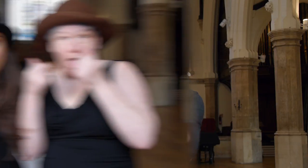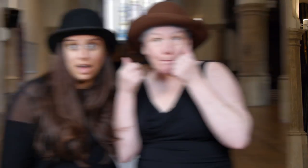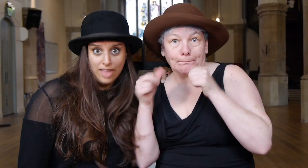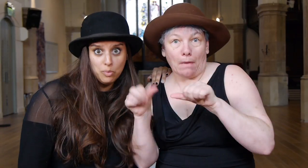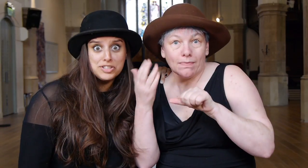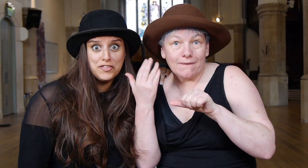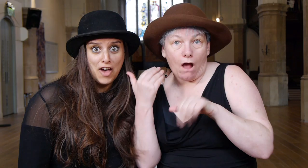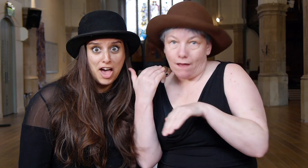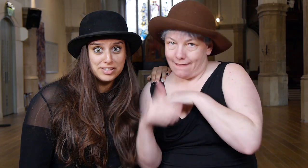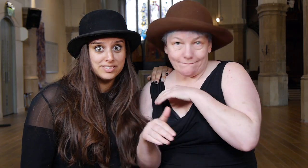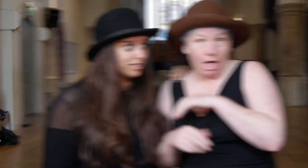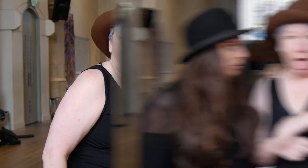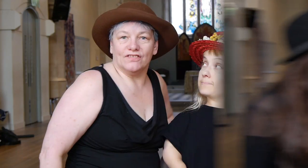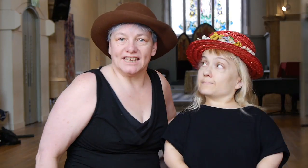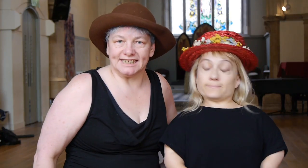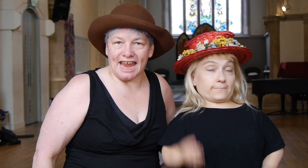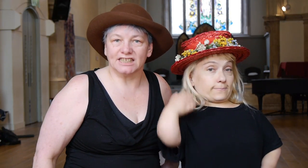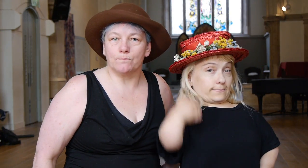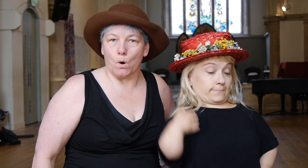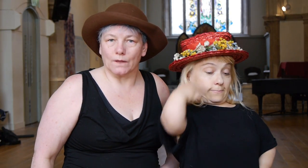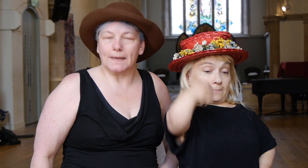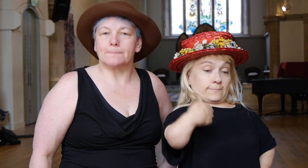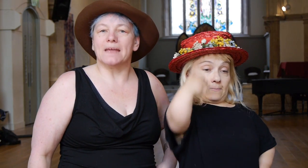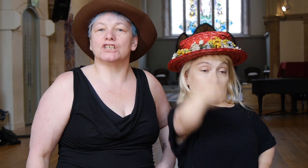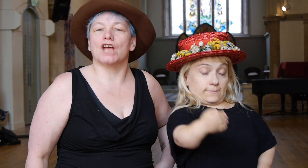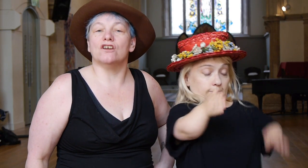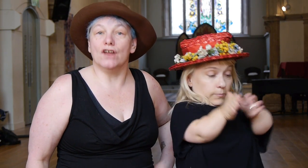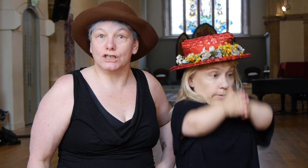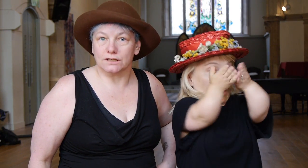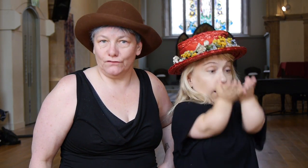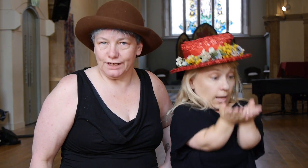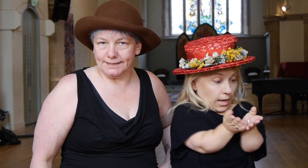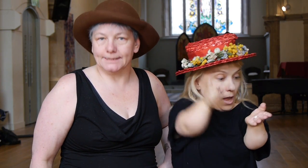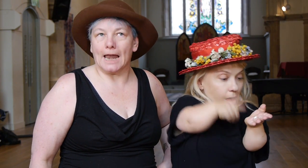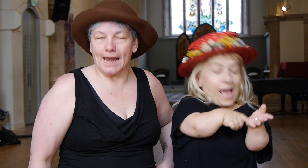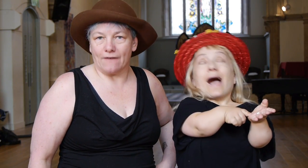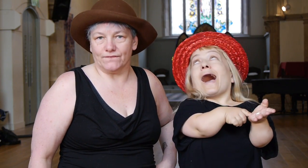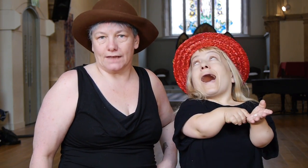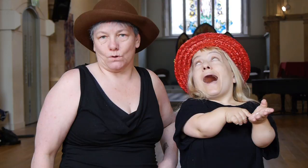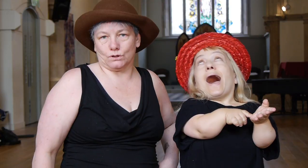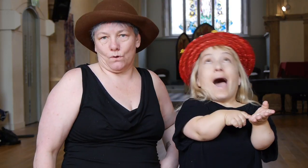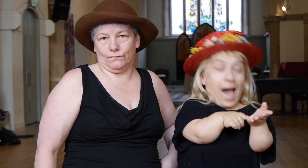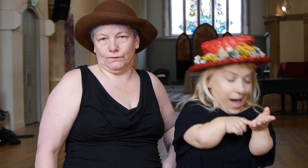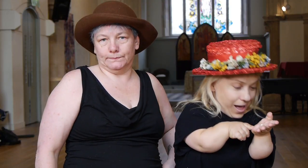Now that was a first This is the book that made generations of readers laugh their socks off